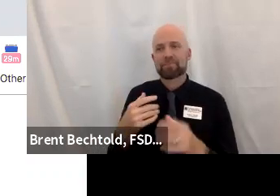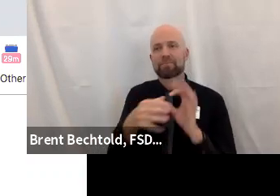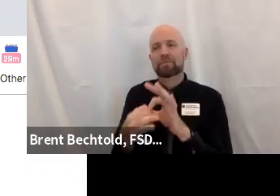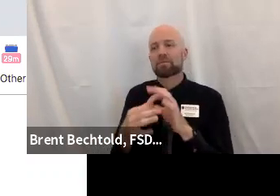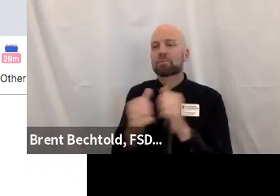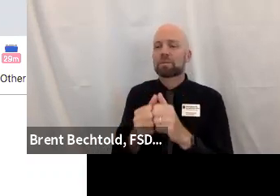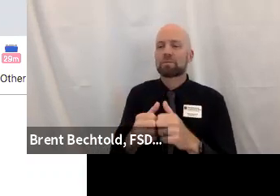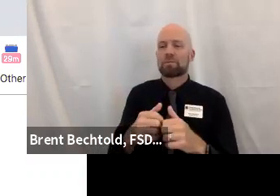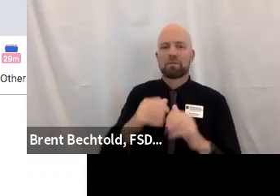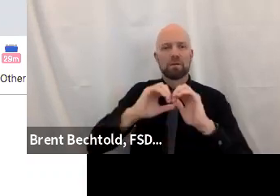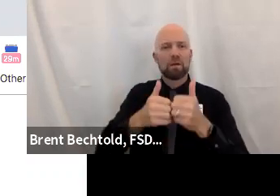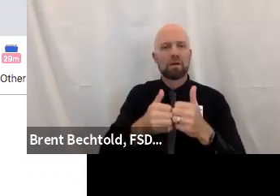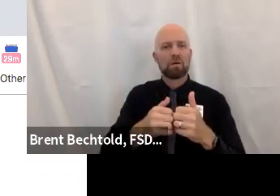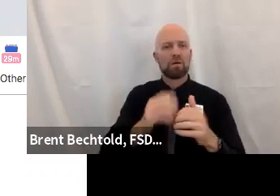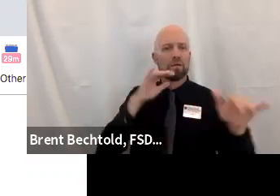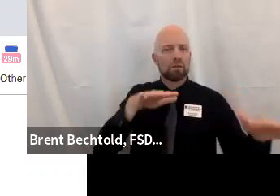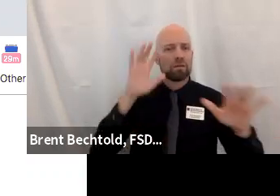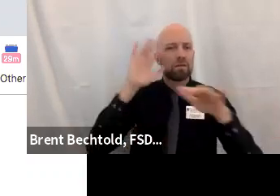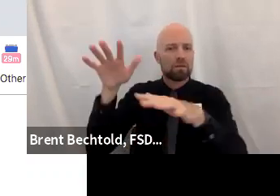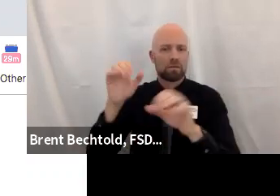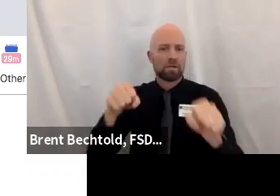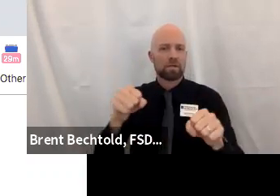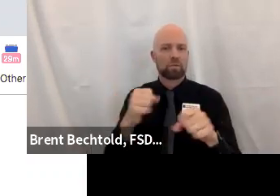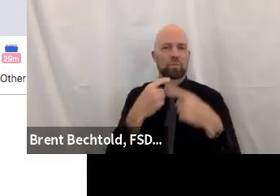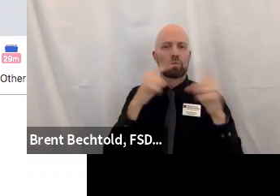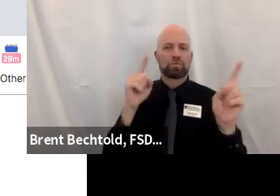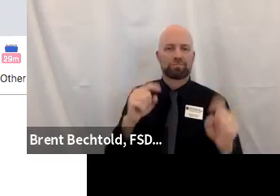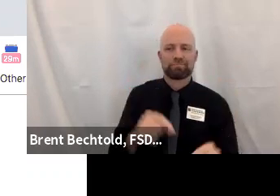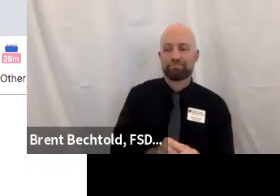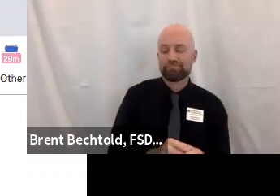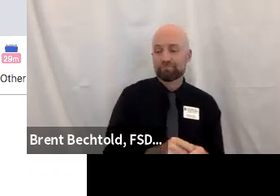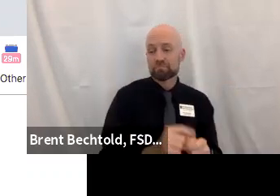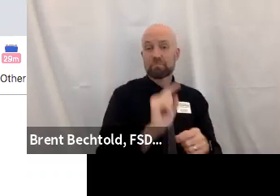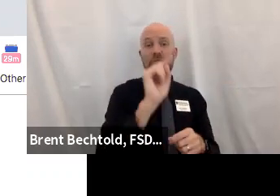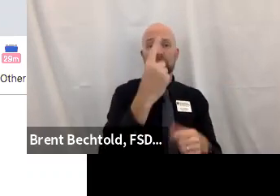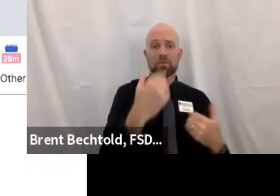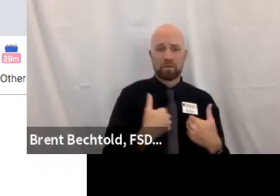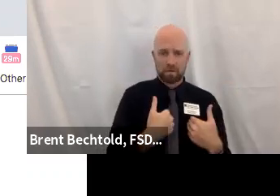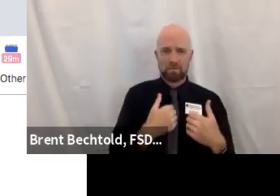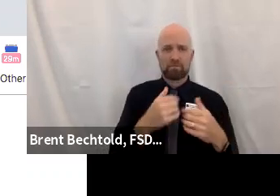Now we have a video here that I would like to show you that uses the example of prosody.